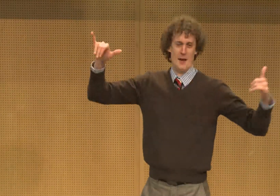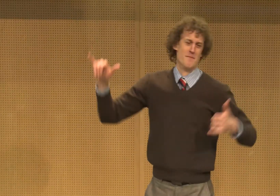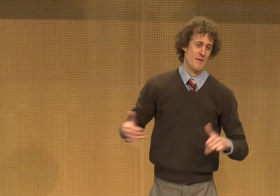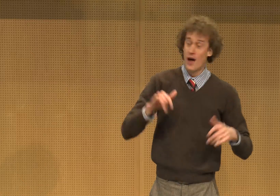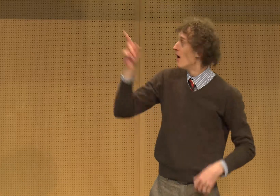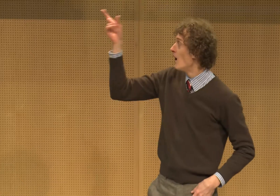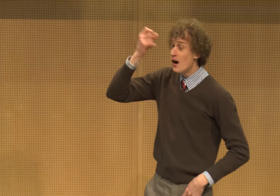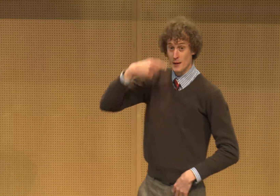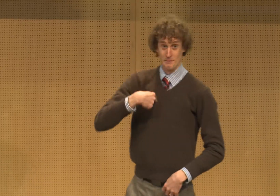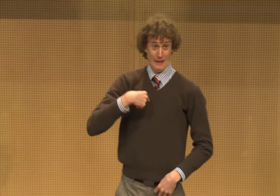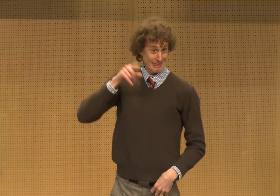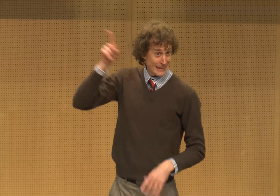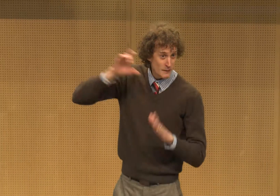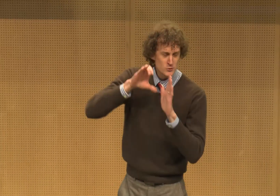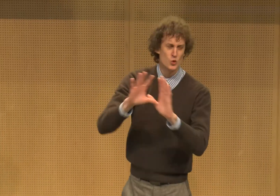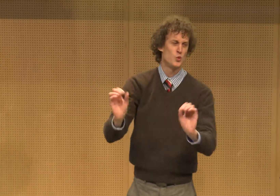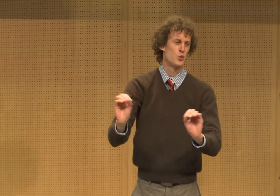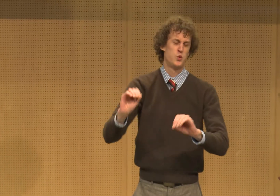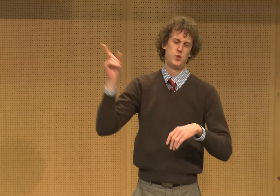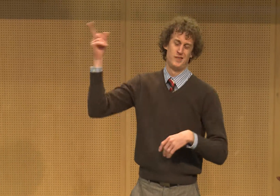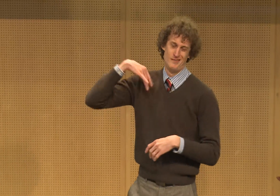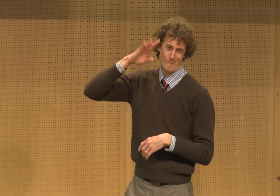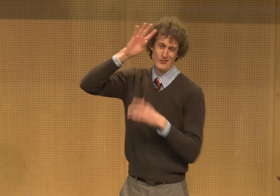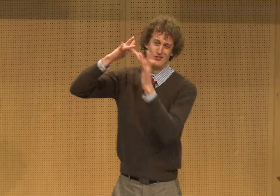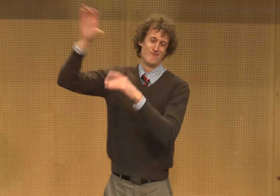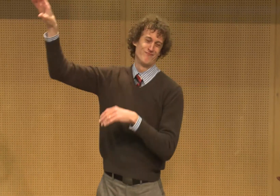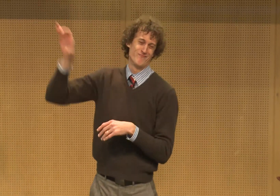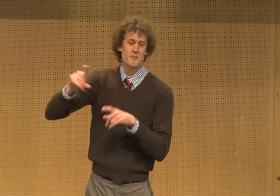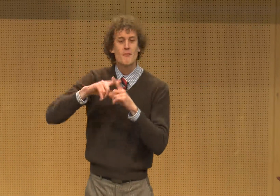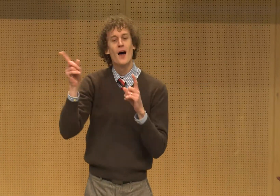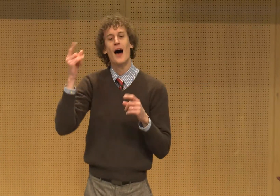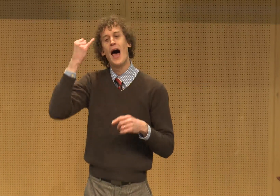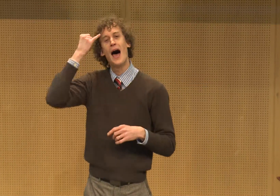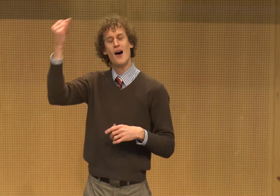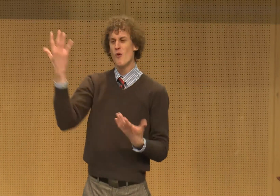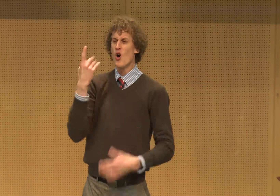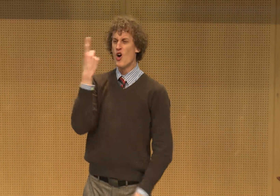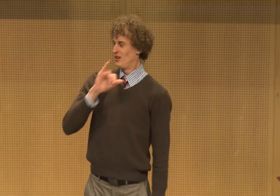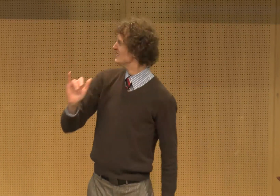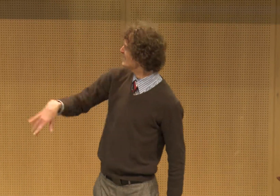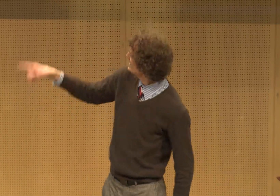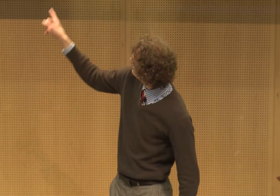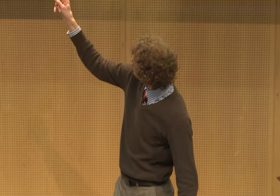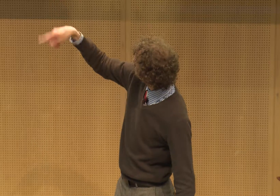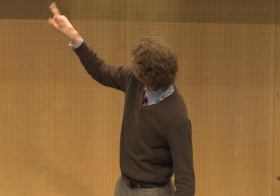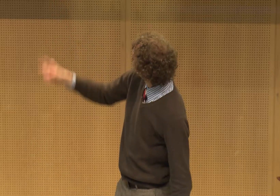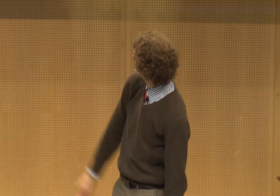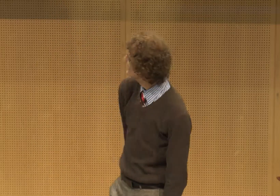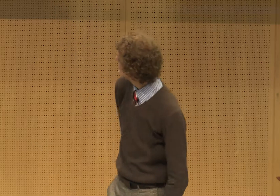You don't need to understand, but we're having a LAN party." So now this again is not an actual picture of my personal LAN party,